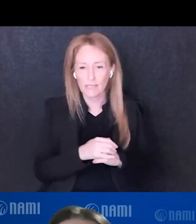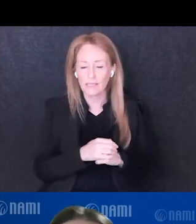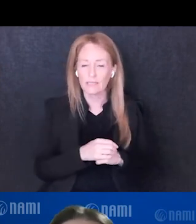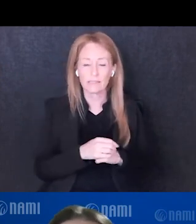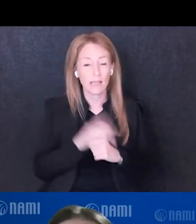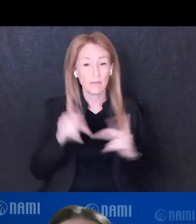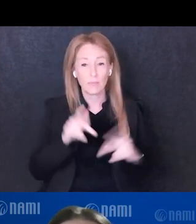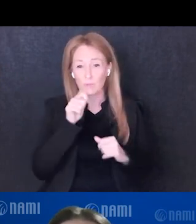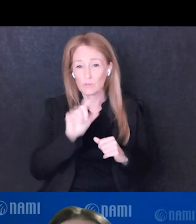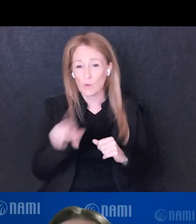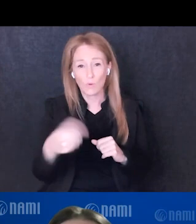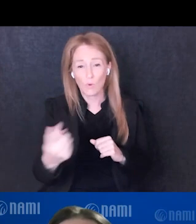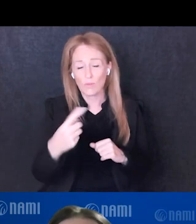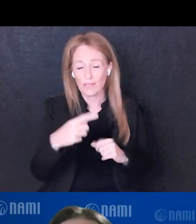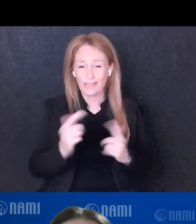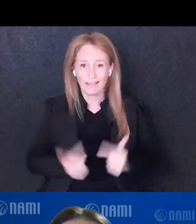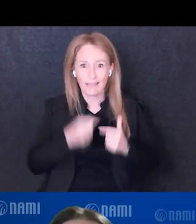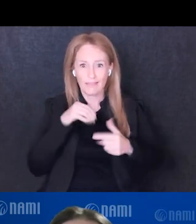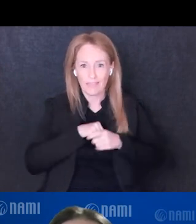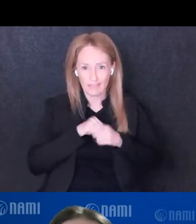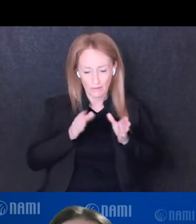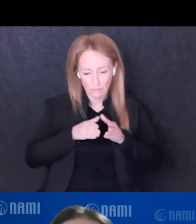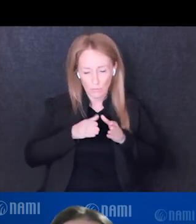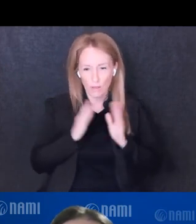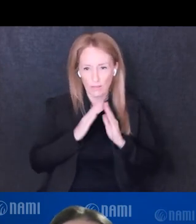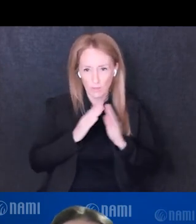I CAN TELL YOU THAT EVERY WEEKEND I GO FROM WASHINGTON